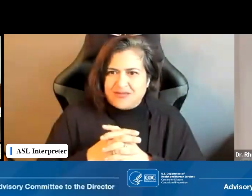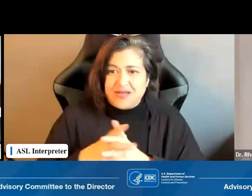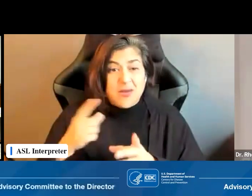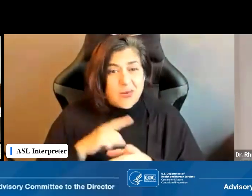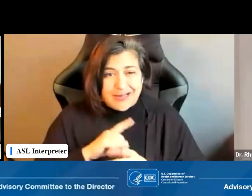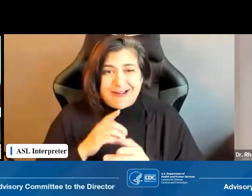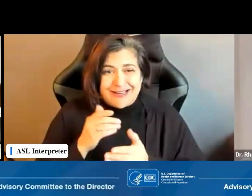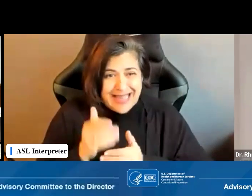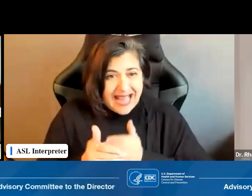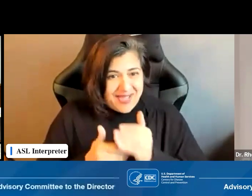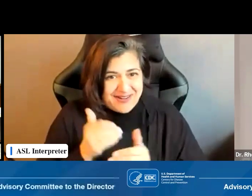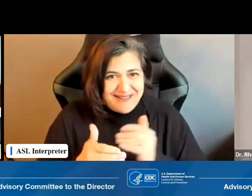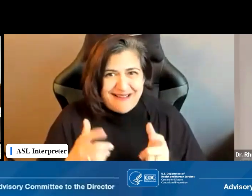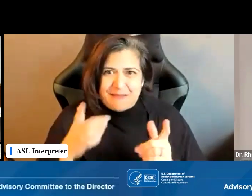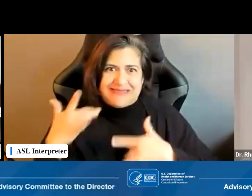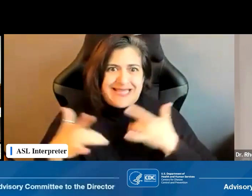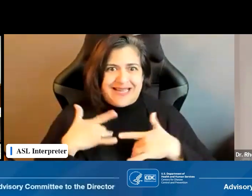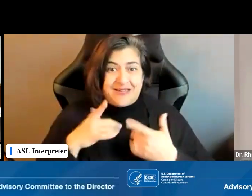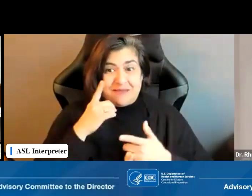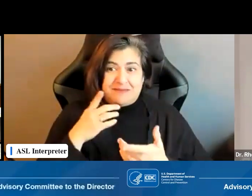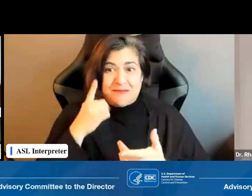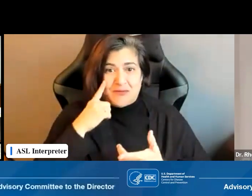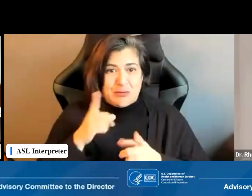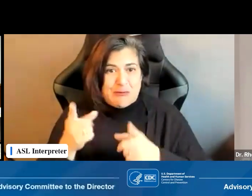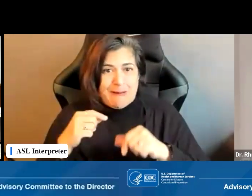And I'm excited to come back next year and tell you that we've checked all of those boxes off